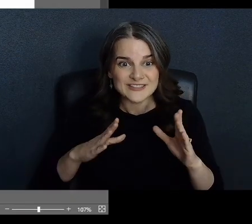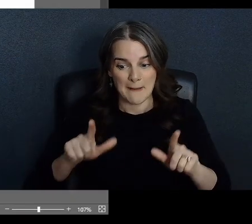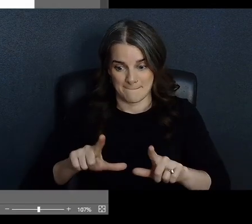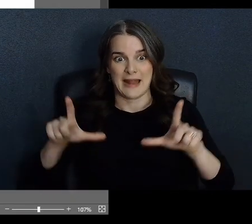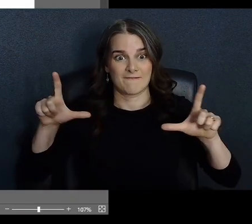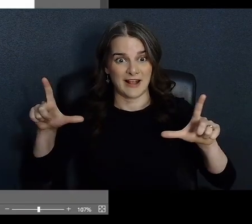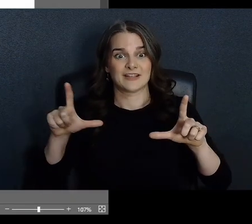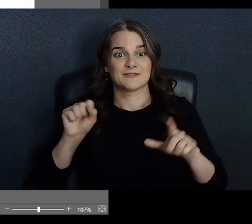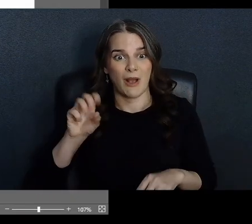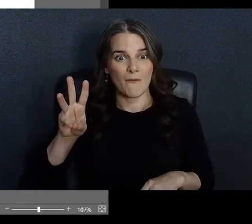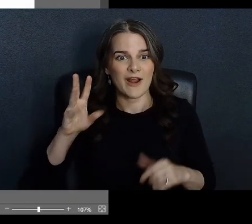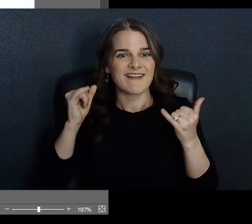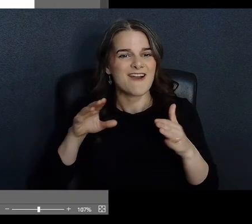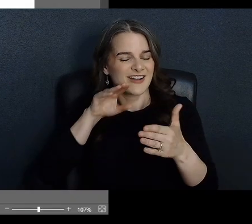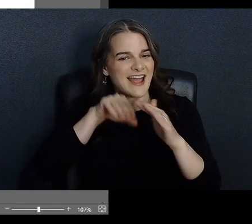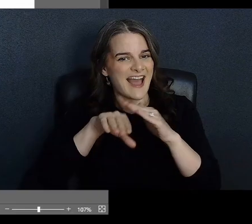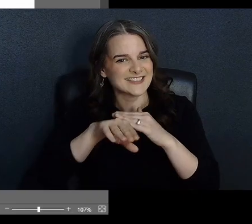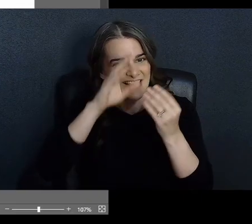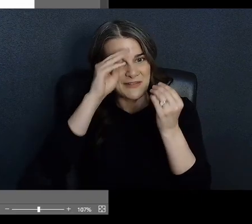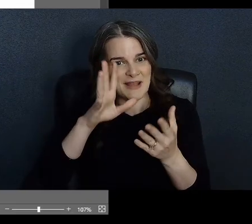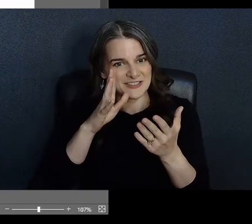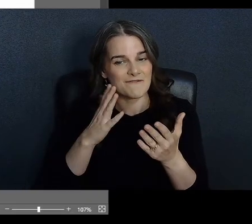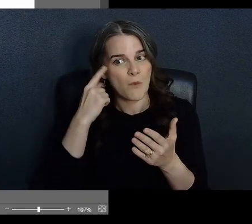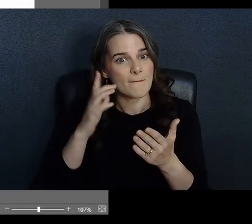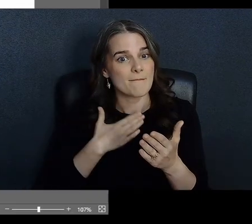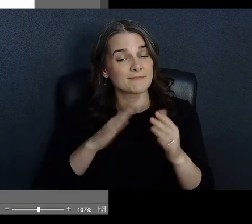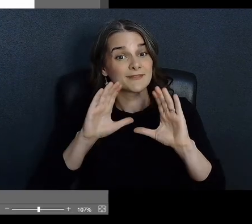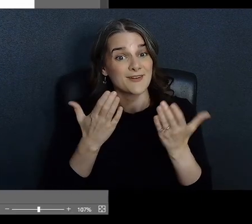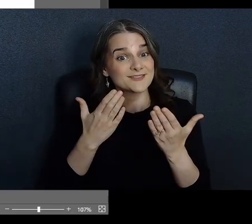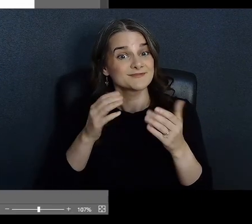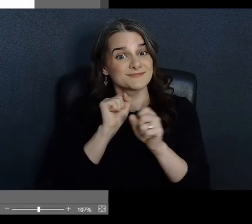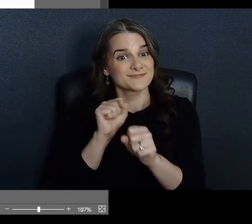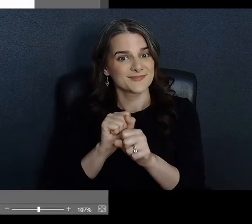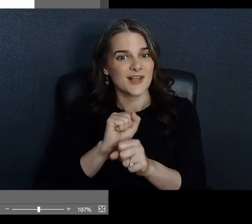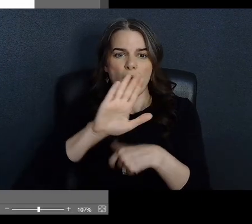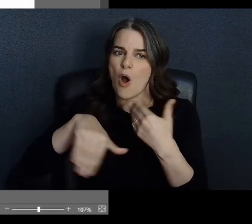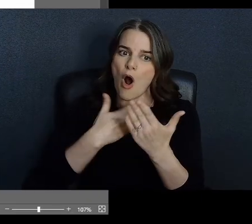on my coursework, which was all online. So therefore, I had to read a lot of material